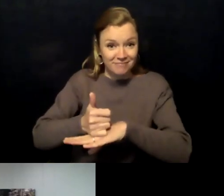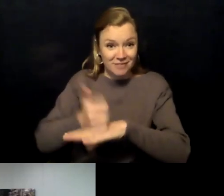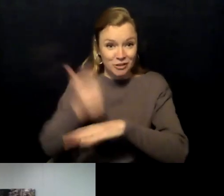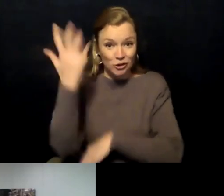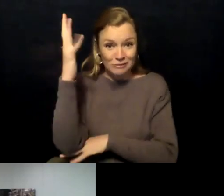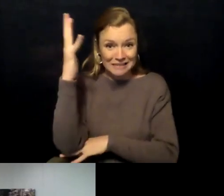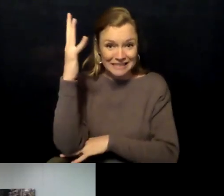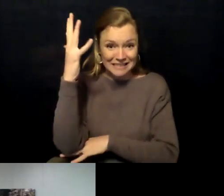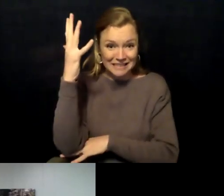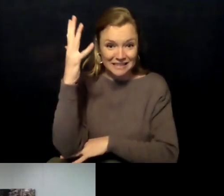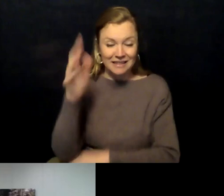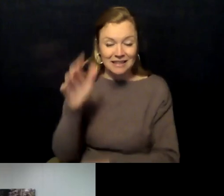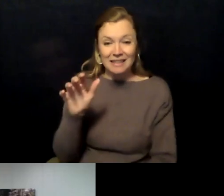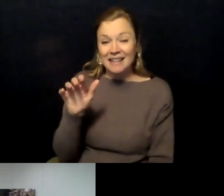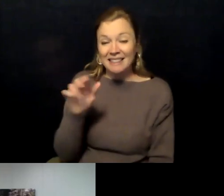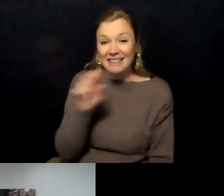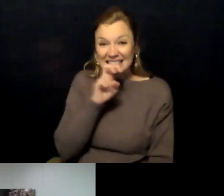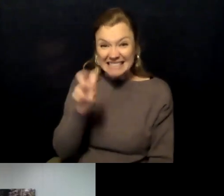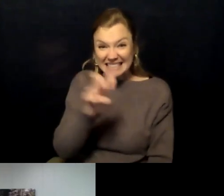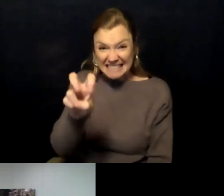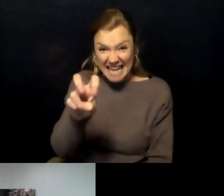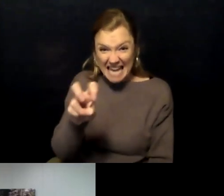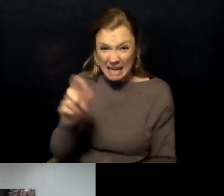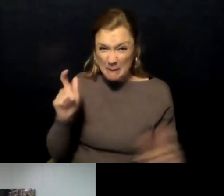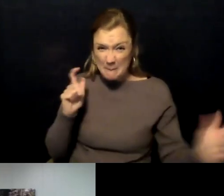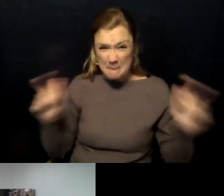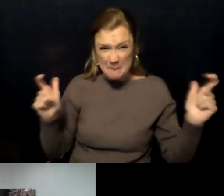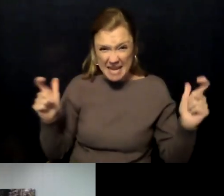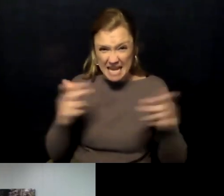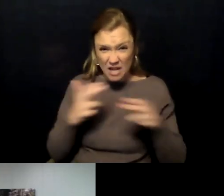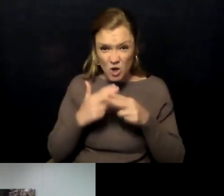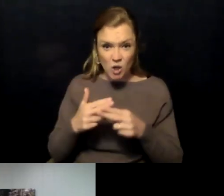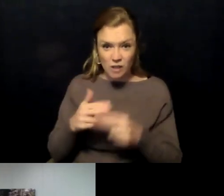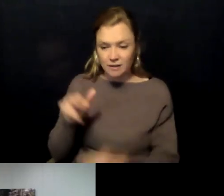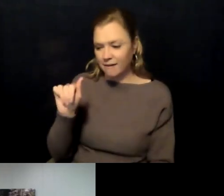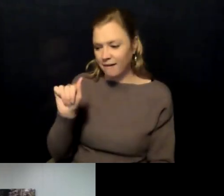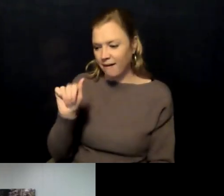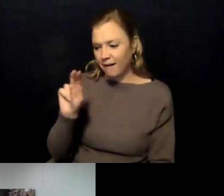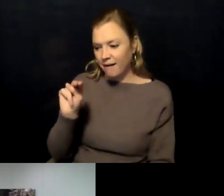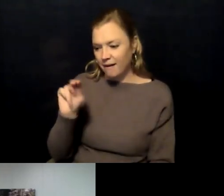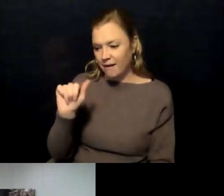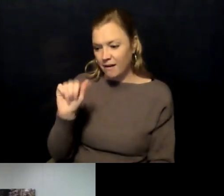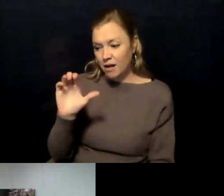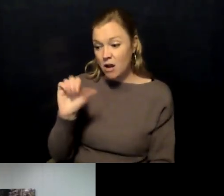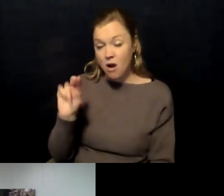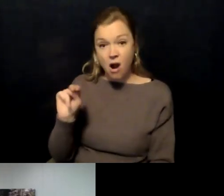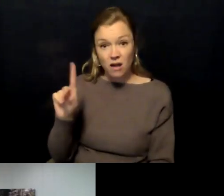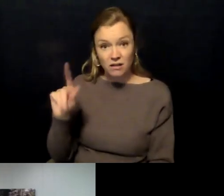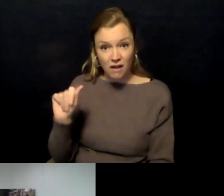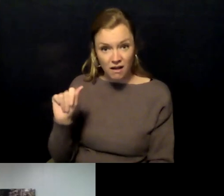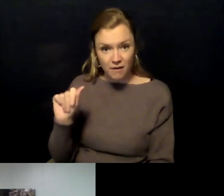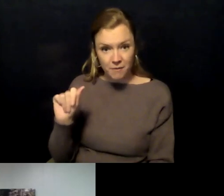exhibit, and I was waiting for